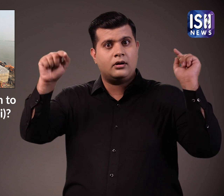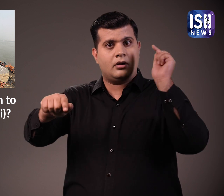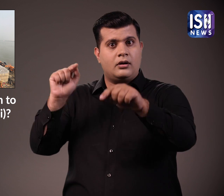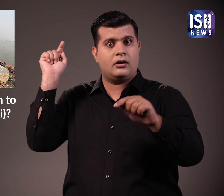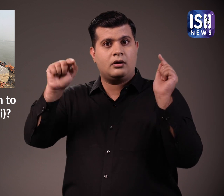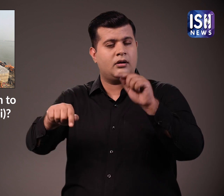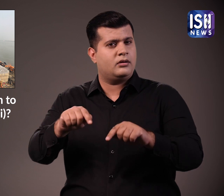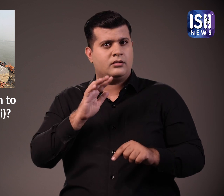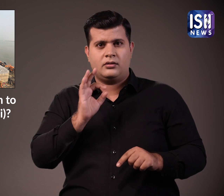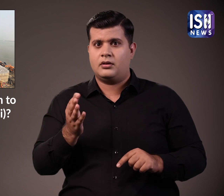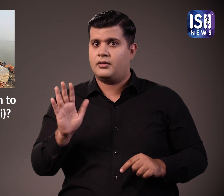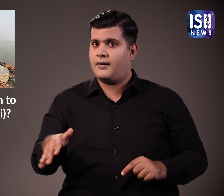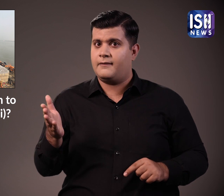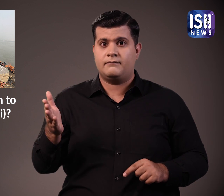Kashi is an important place.